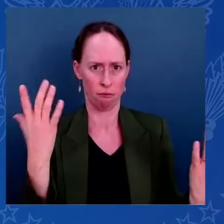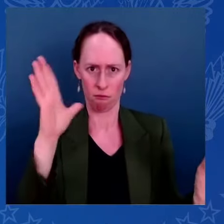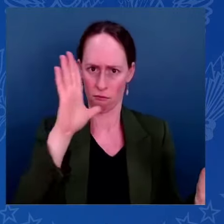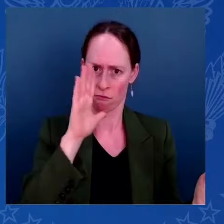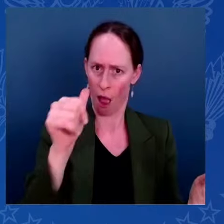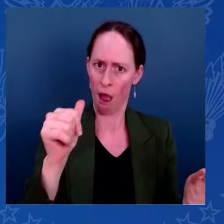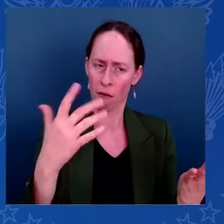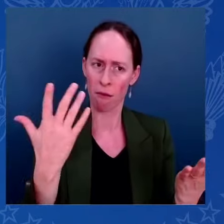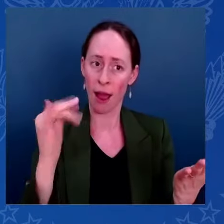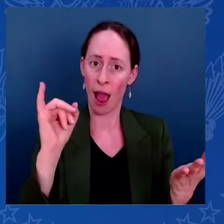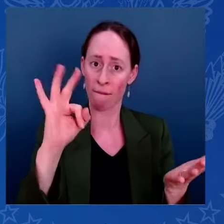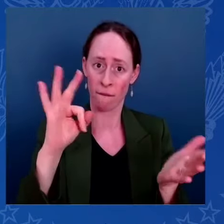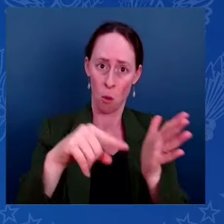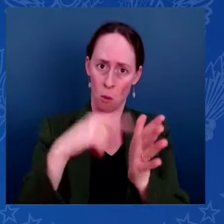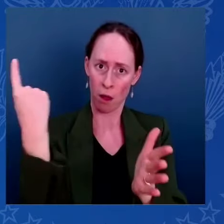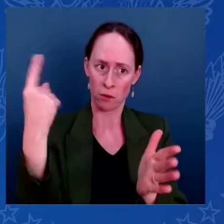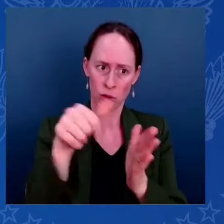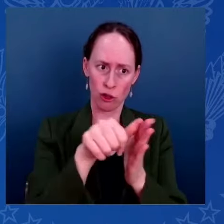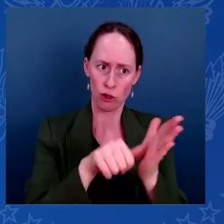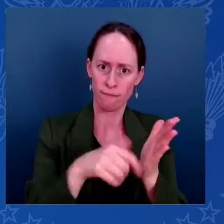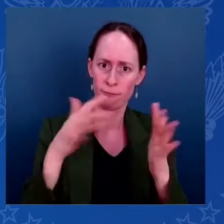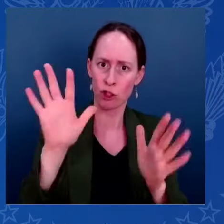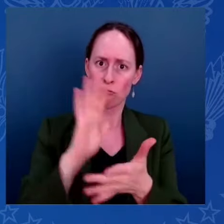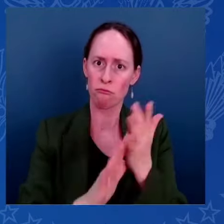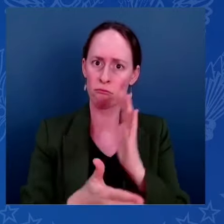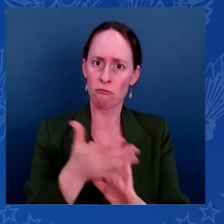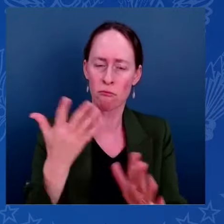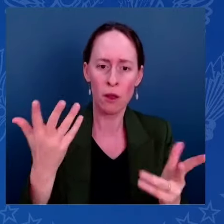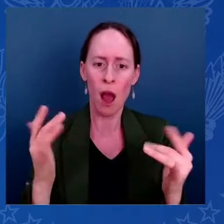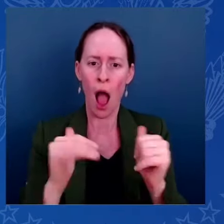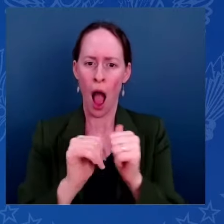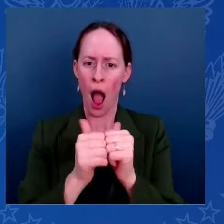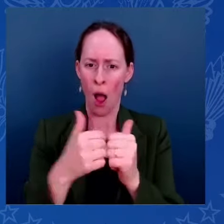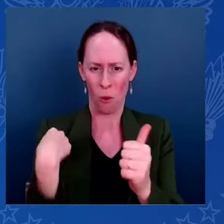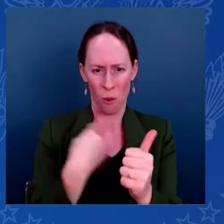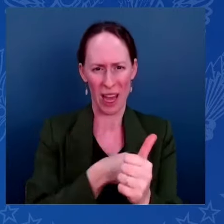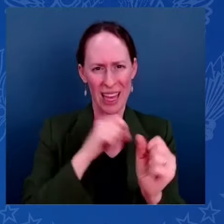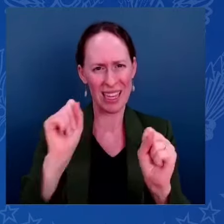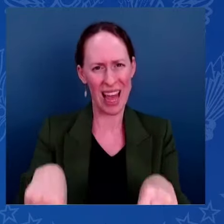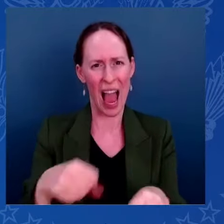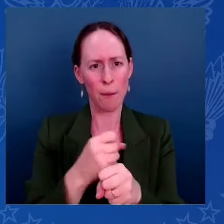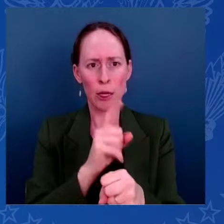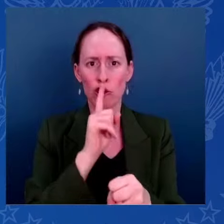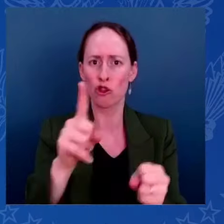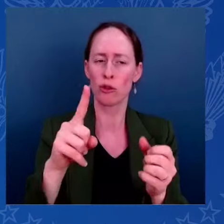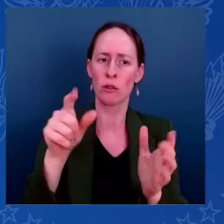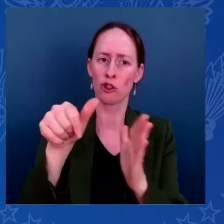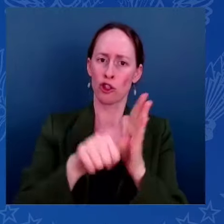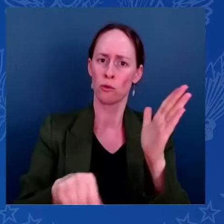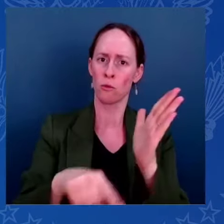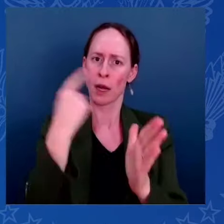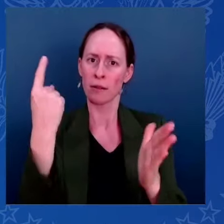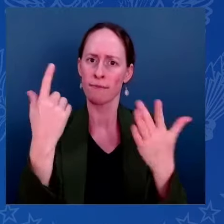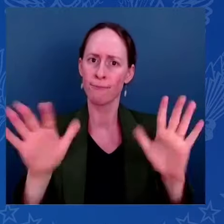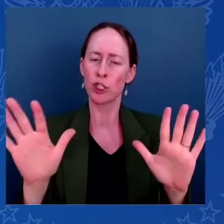that reclaim time and reignite hope for patients and their families.